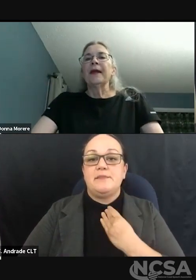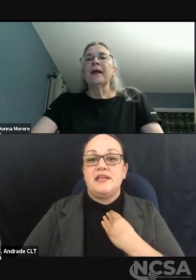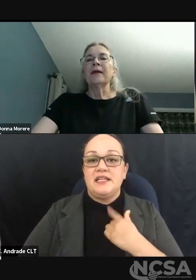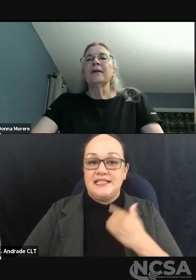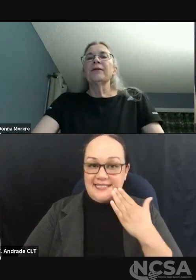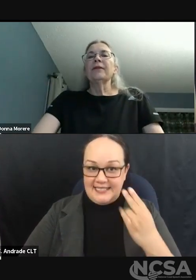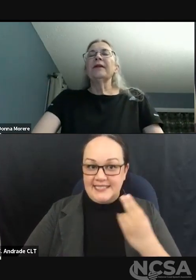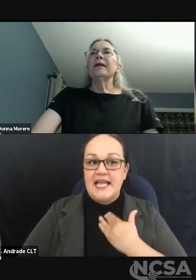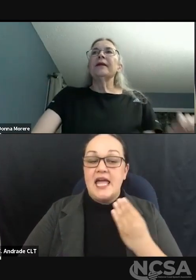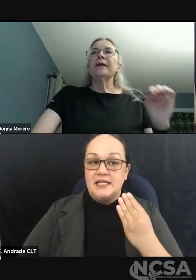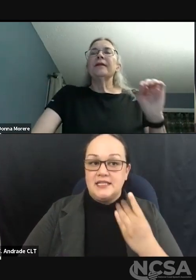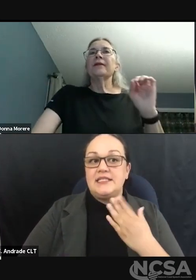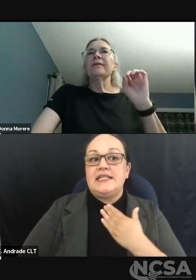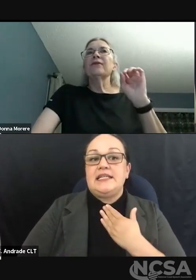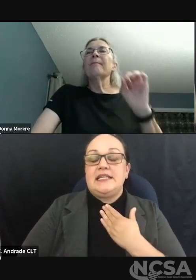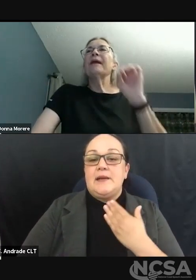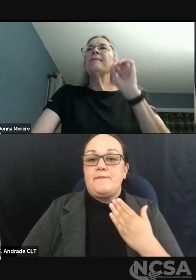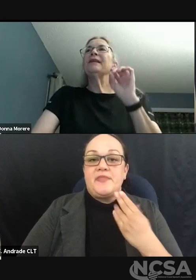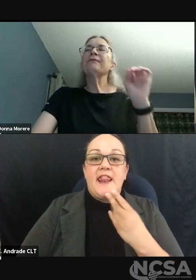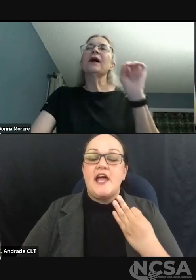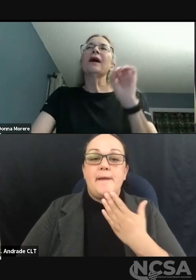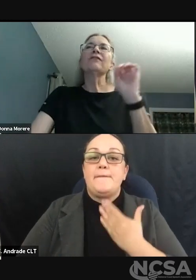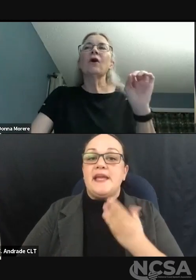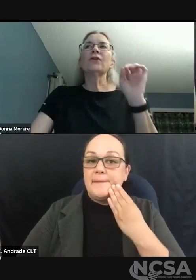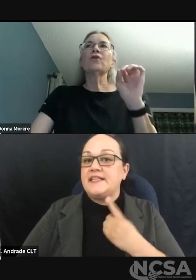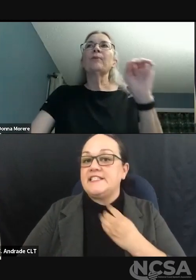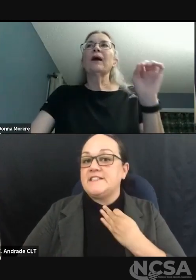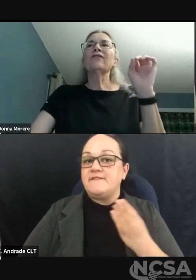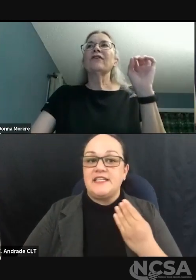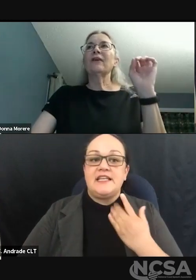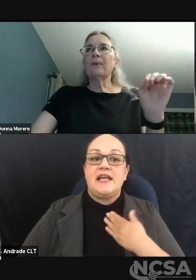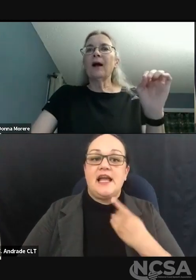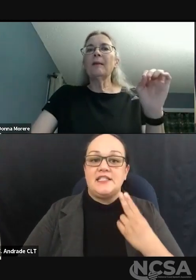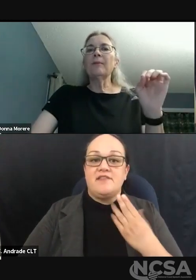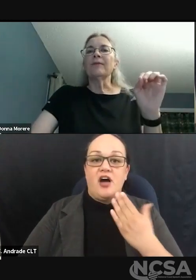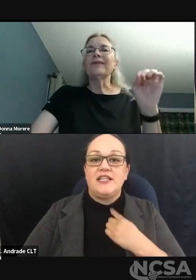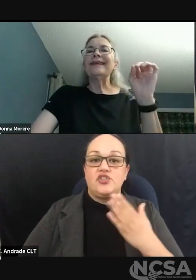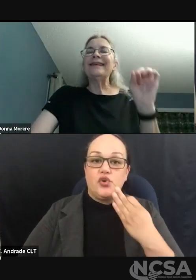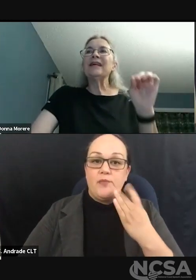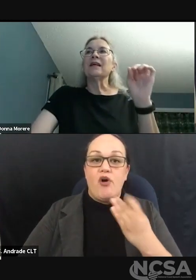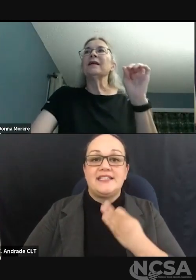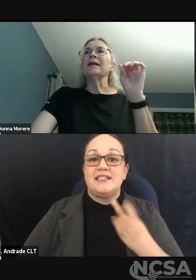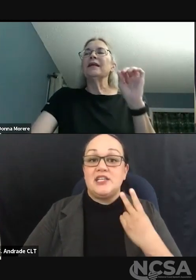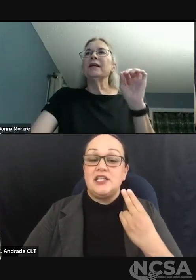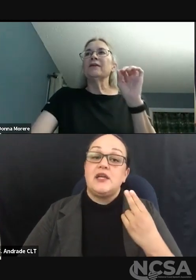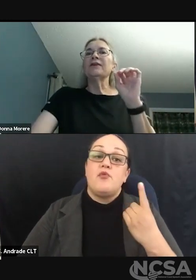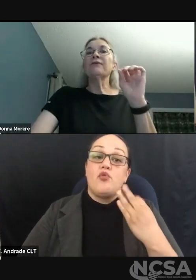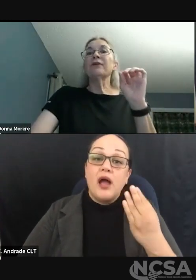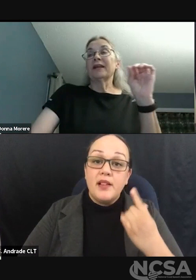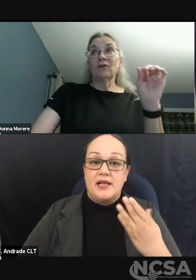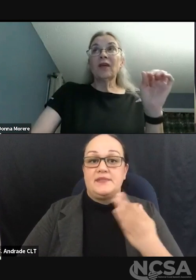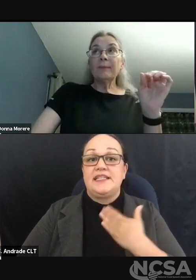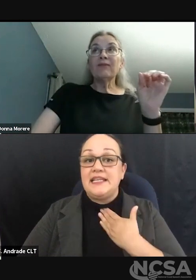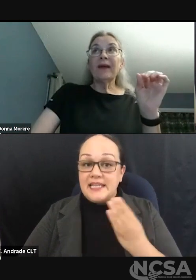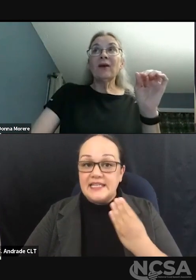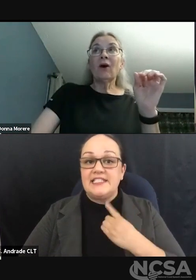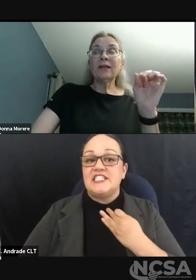and it there may be different kinds of auditory processing problems and different types of